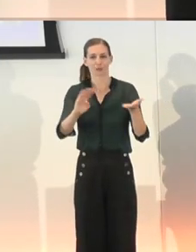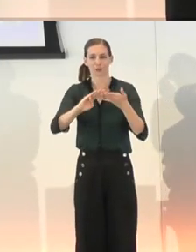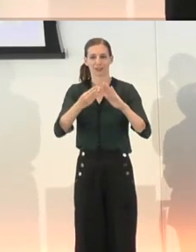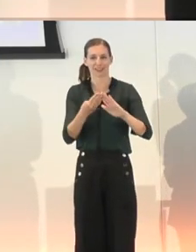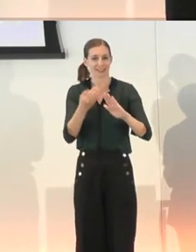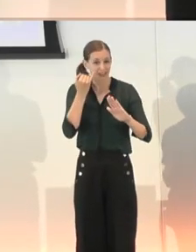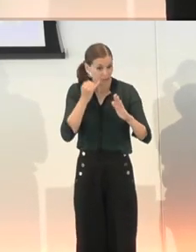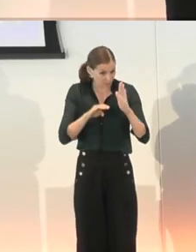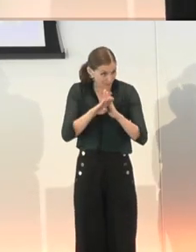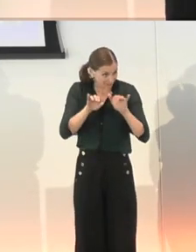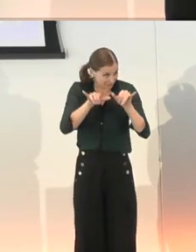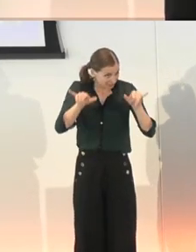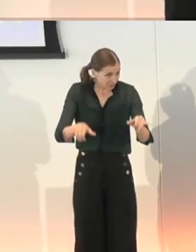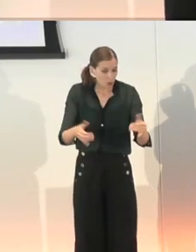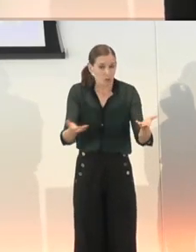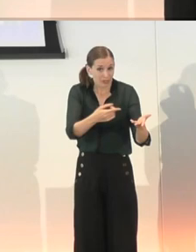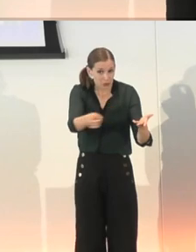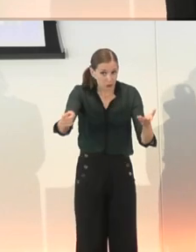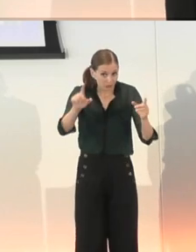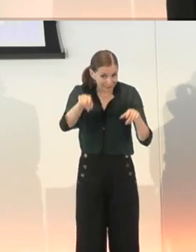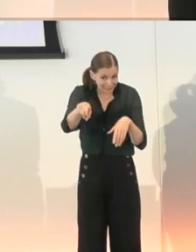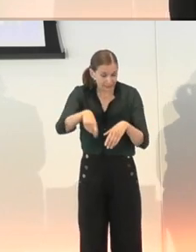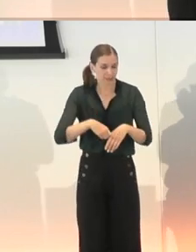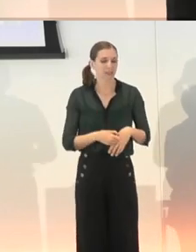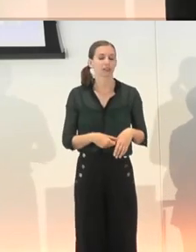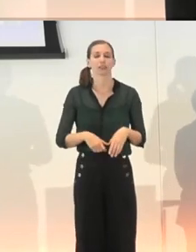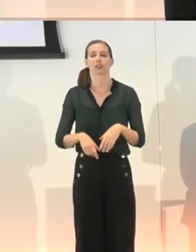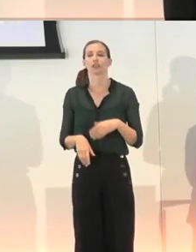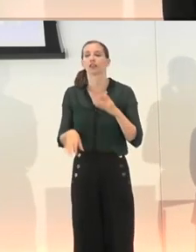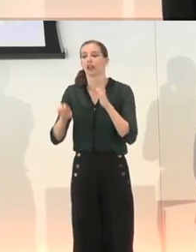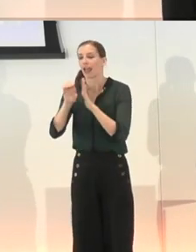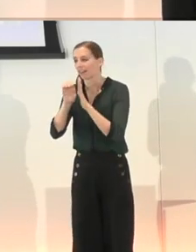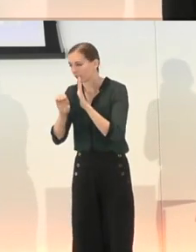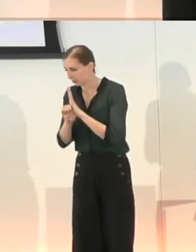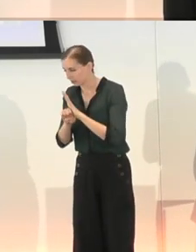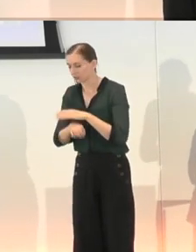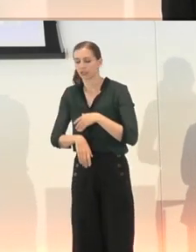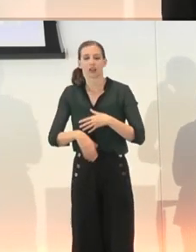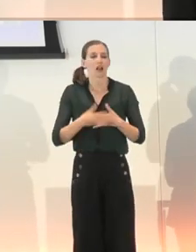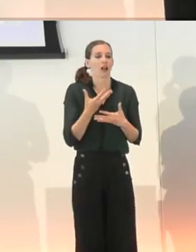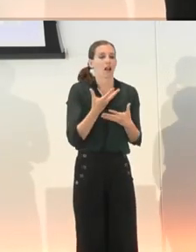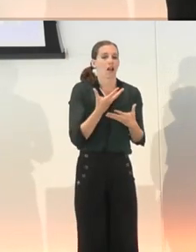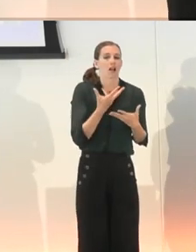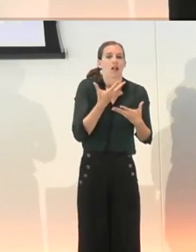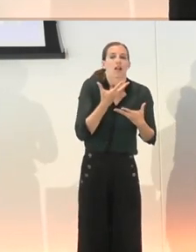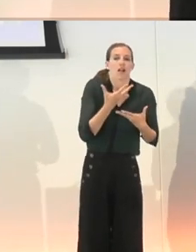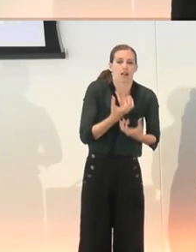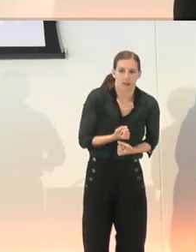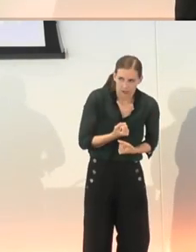And ethical, fair value but confidence and trust things will be used in the way the people agreed